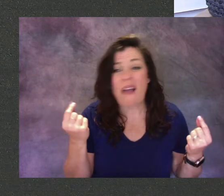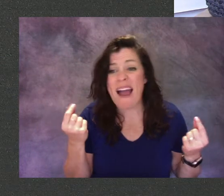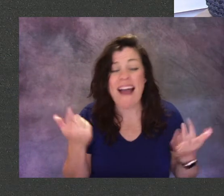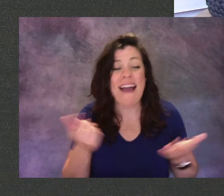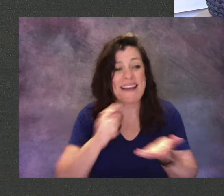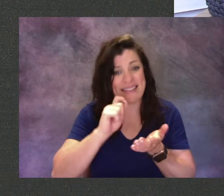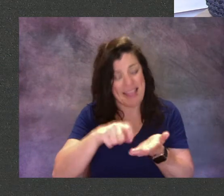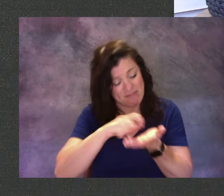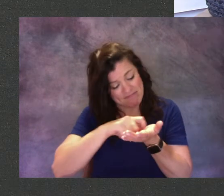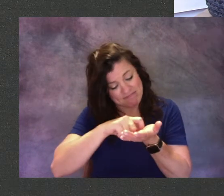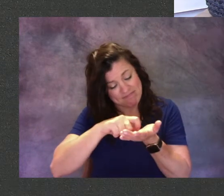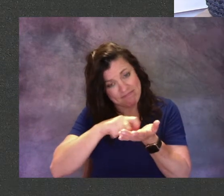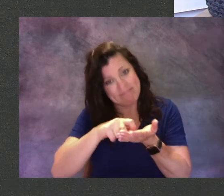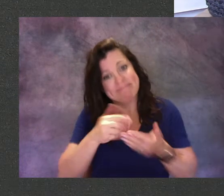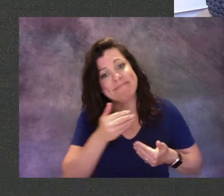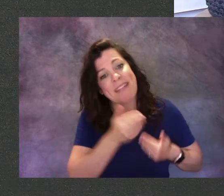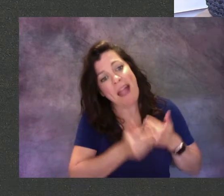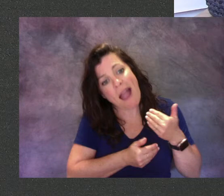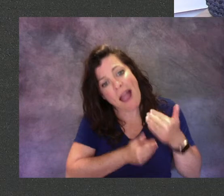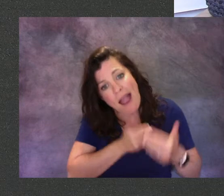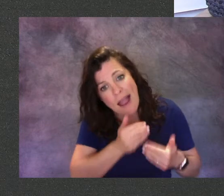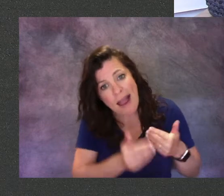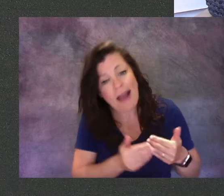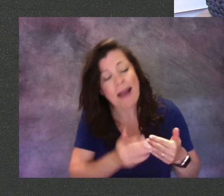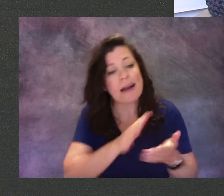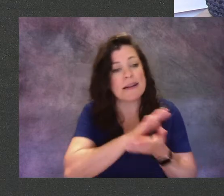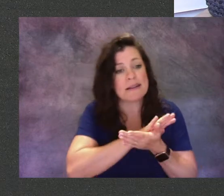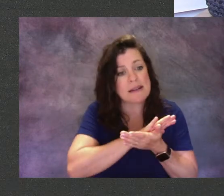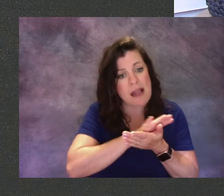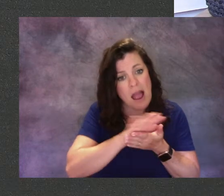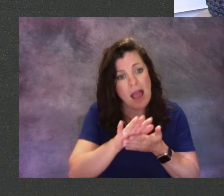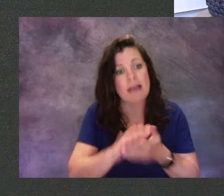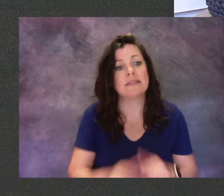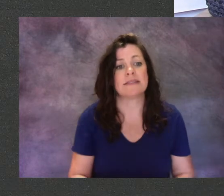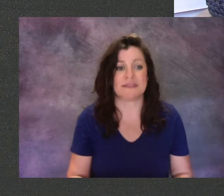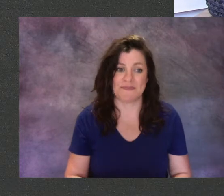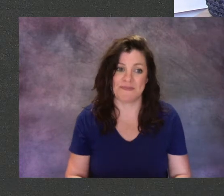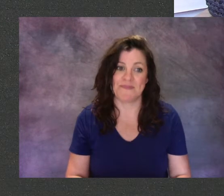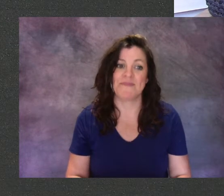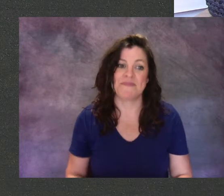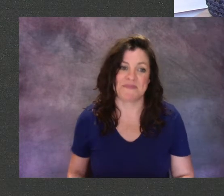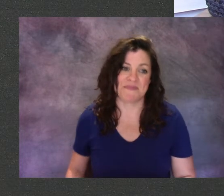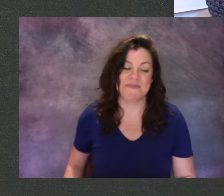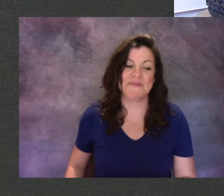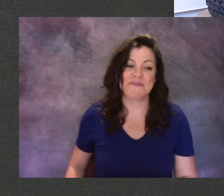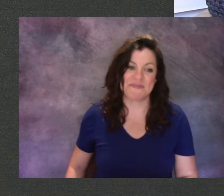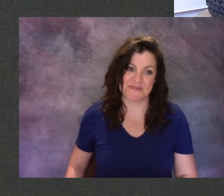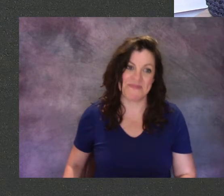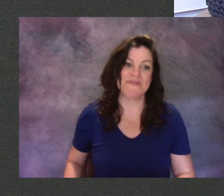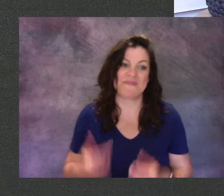Because the only way you can put a critter in here is if you do something kind,